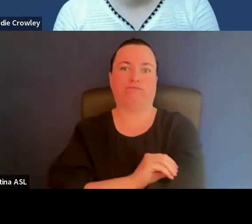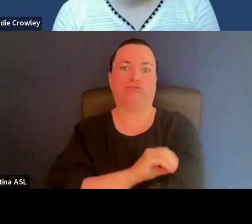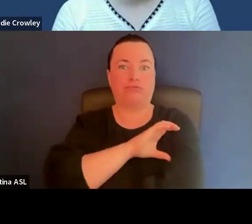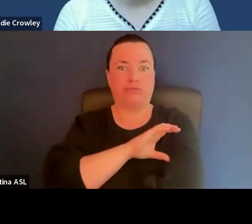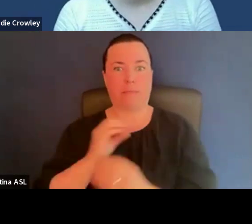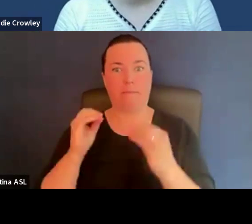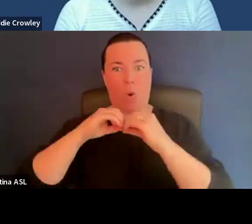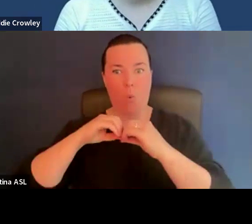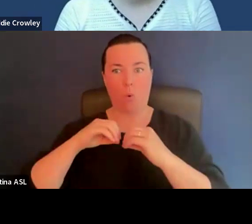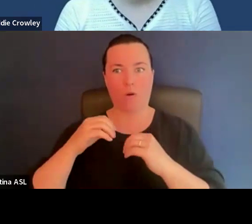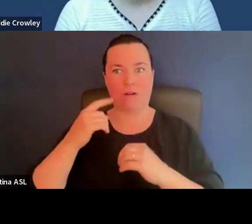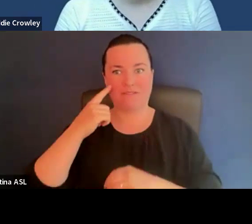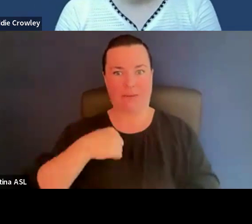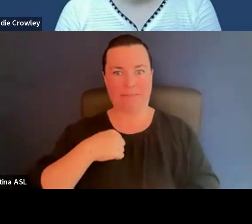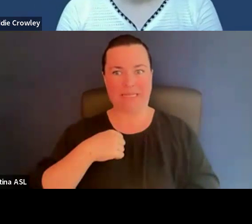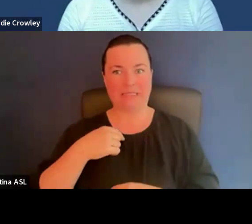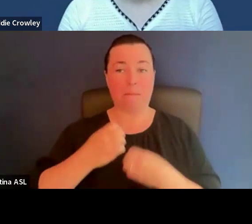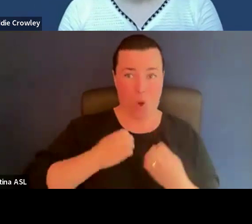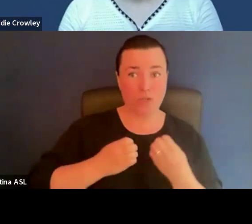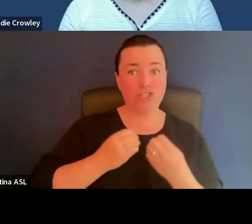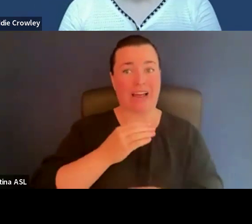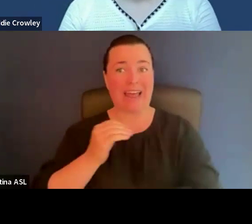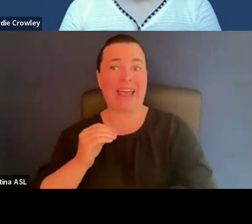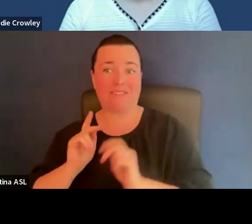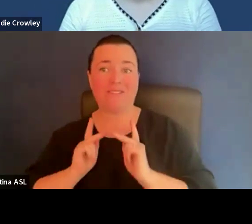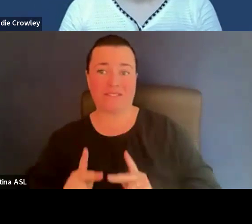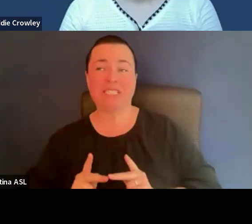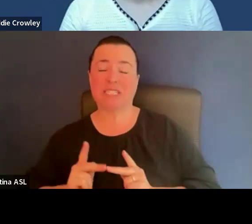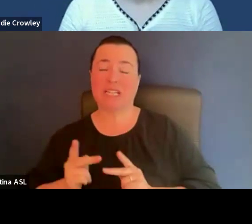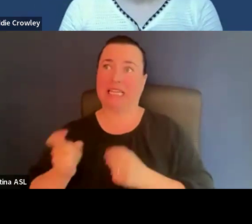'Cause sometimes it feels like